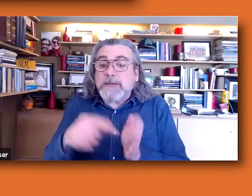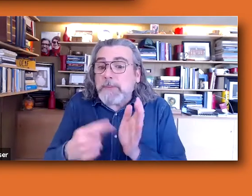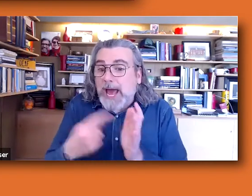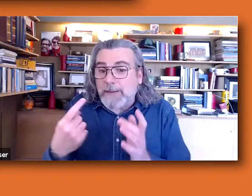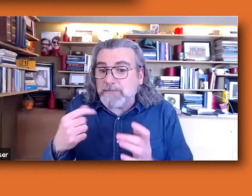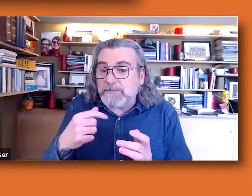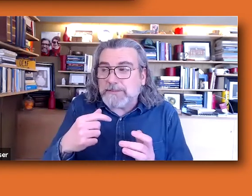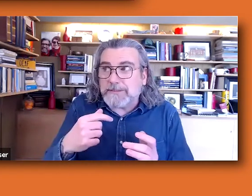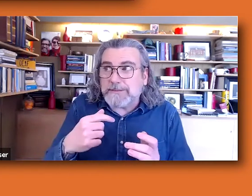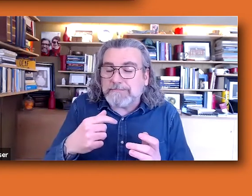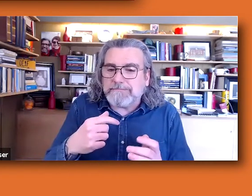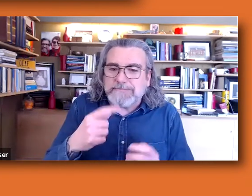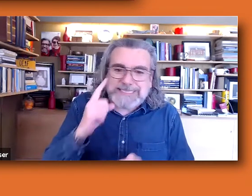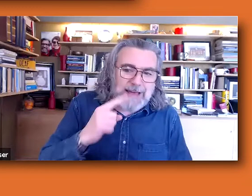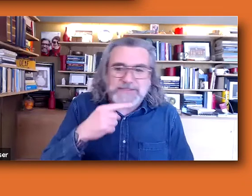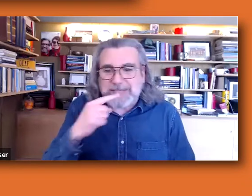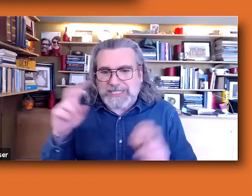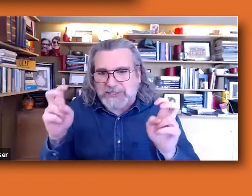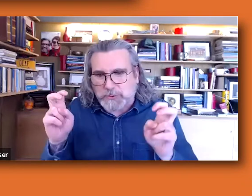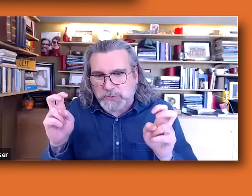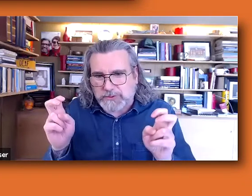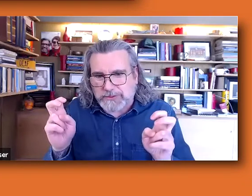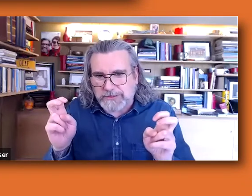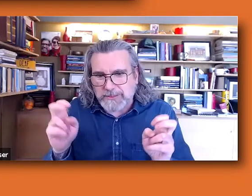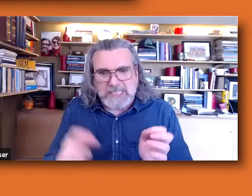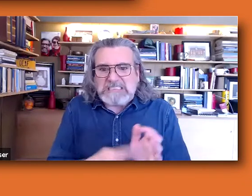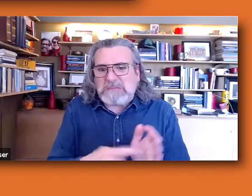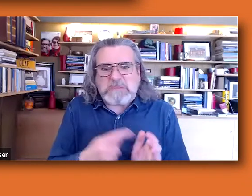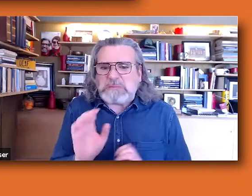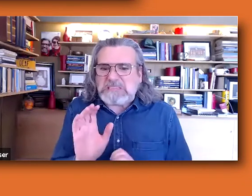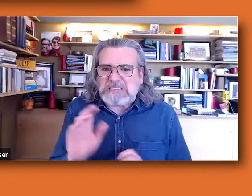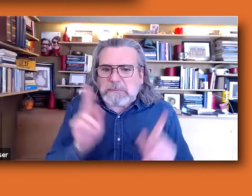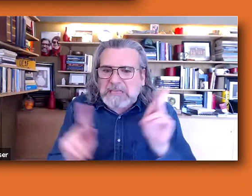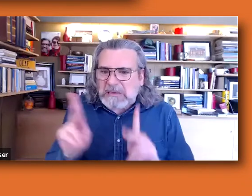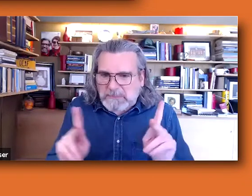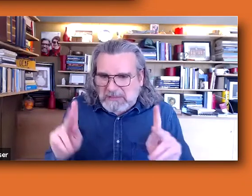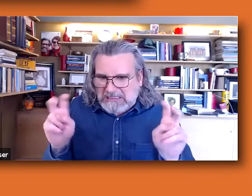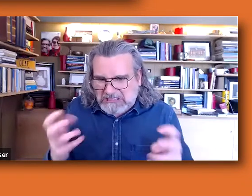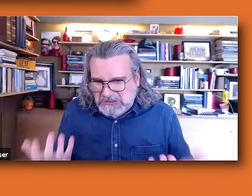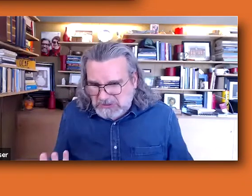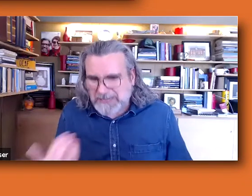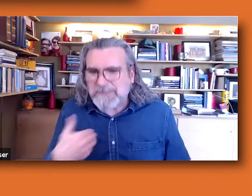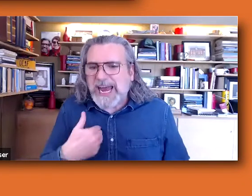where it's very successful and some where it's not. Sometimes it's a deaf-hearing issue,